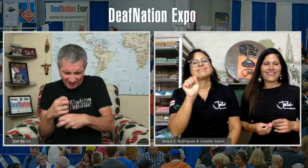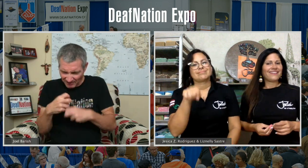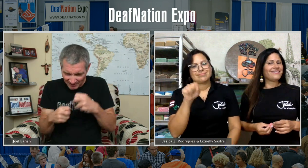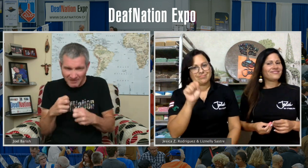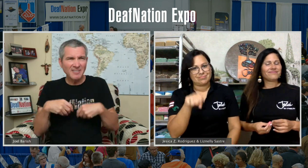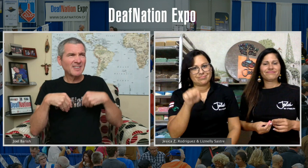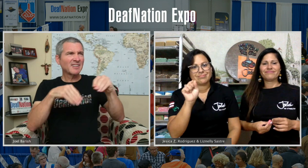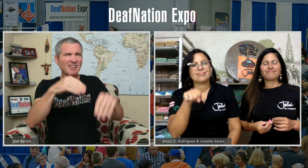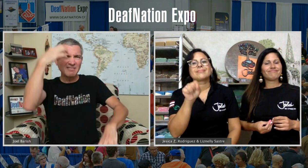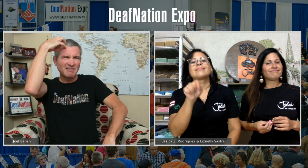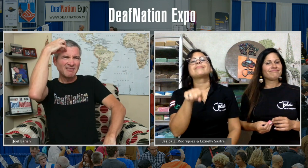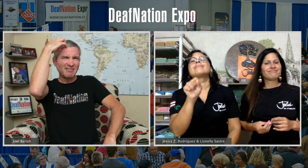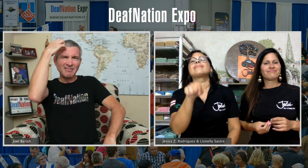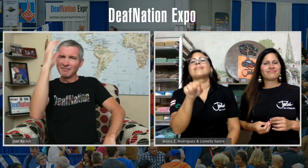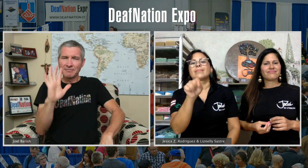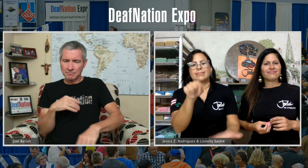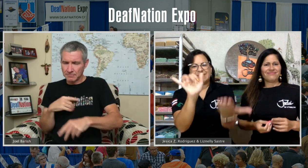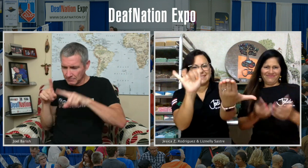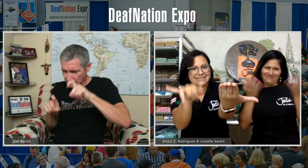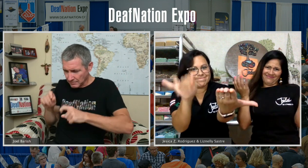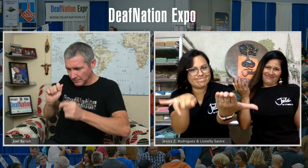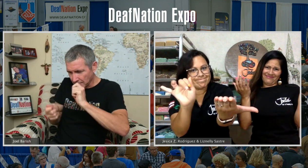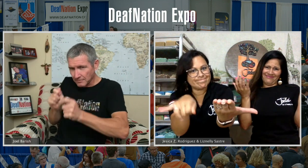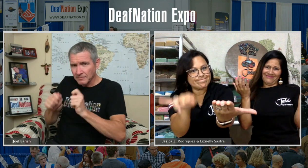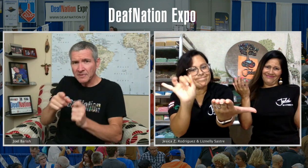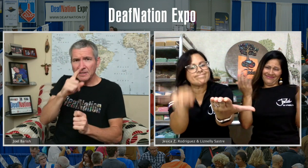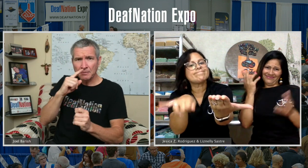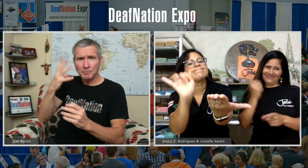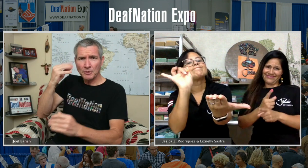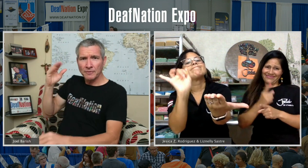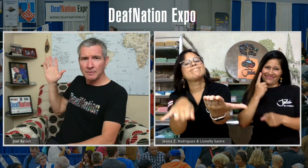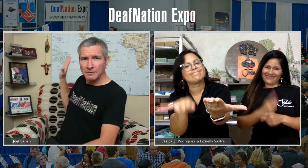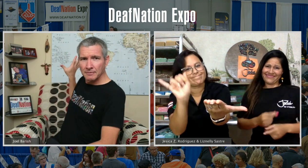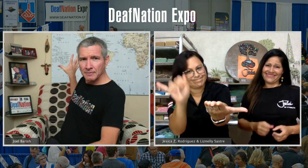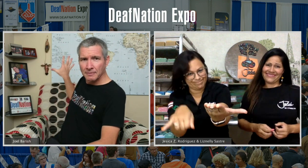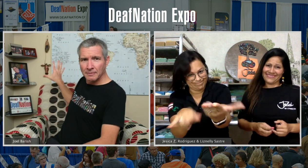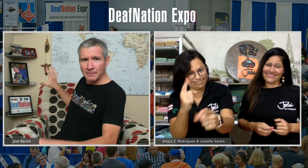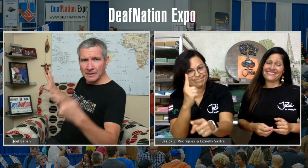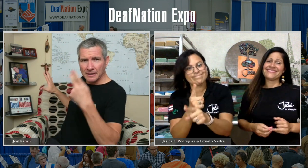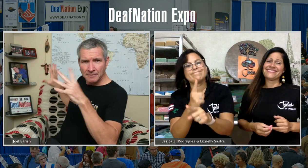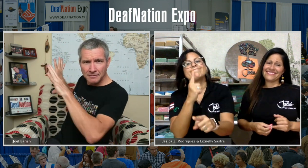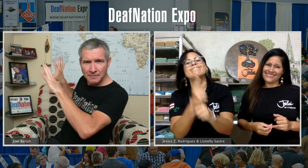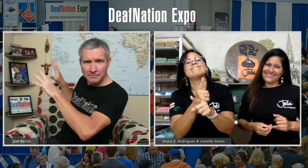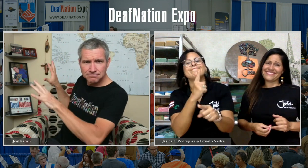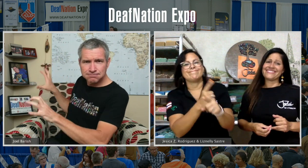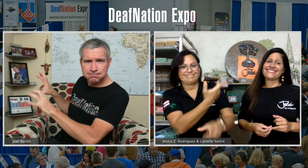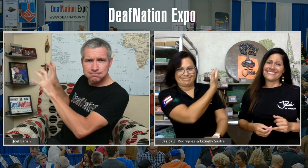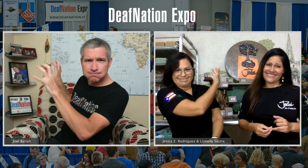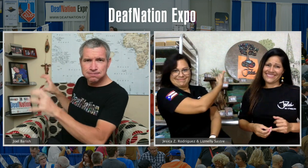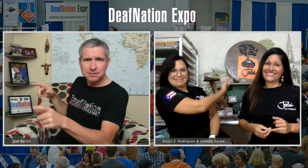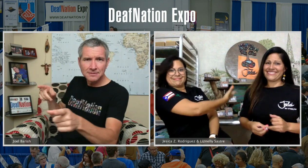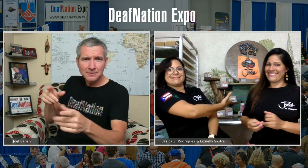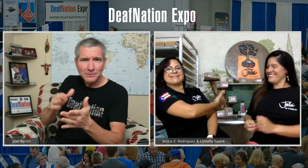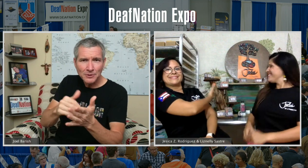If you have skin problems and sell skin products… That would be odd! But you make sure you have beautiful products. Right, right.